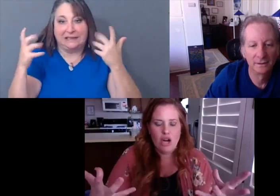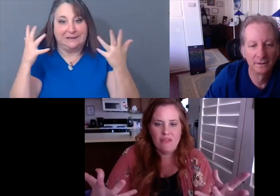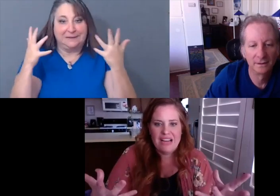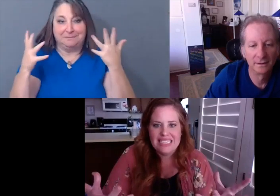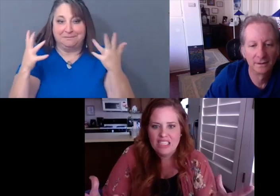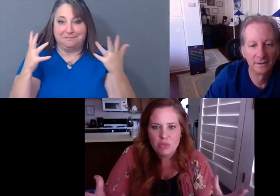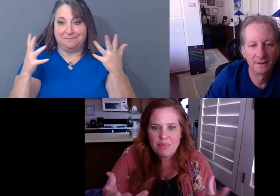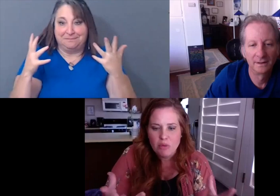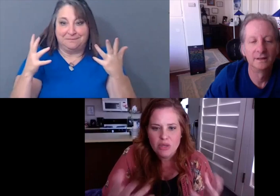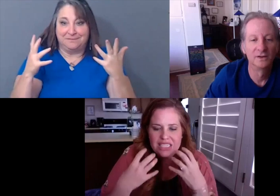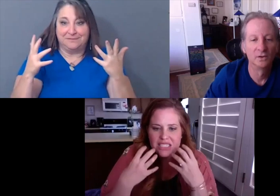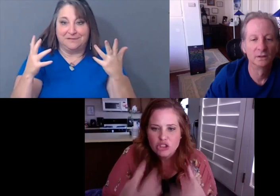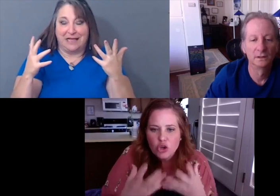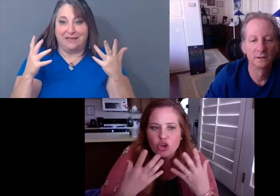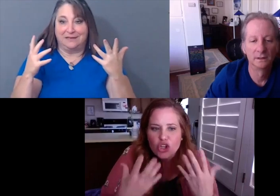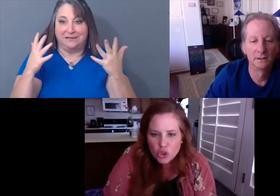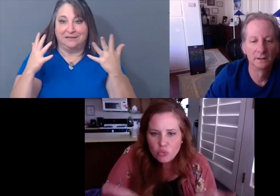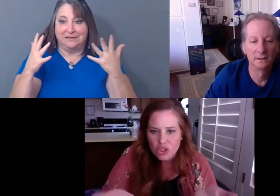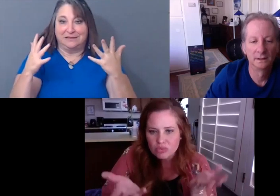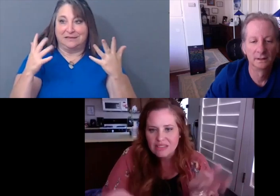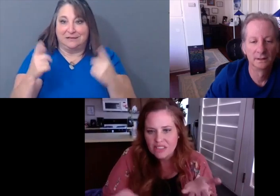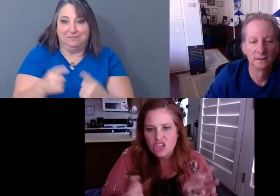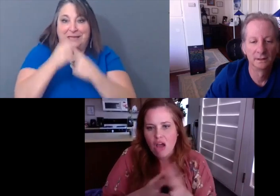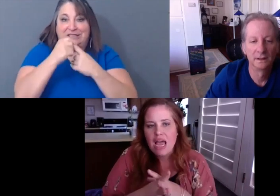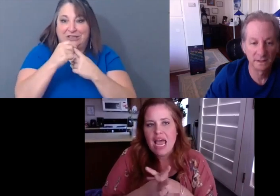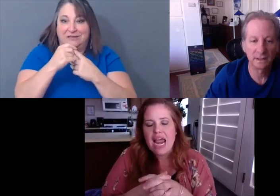you know, fascination with people. Especially